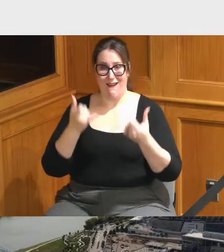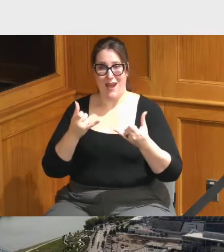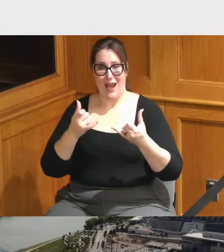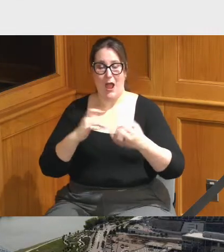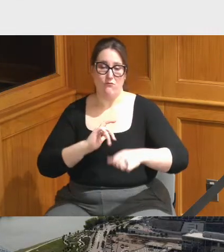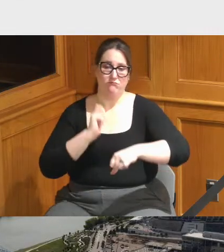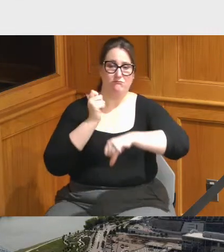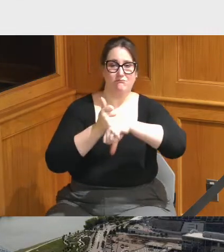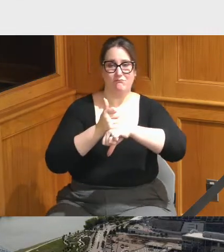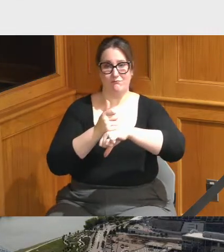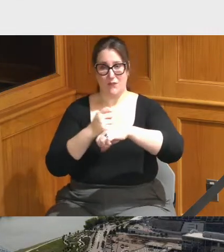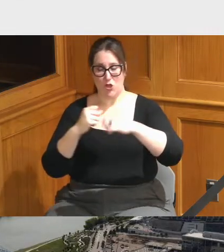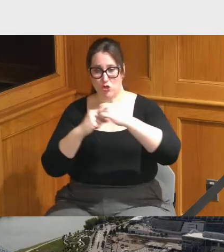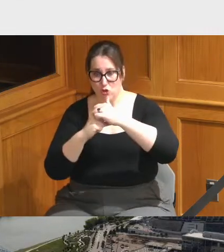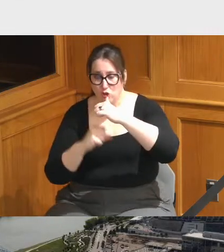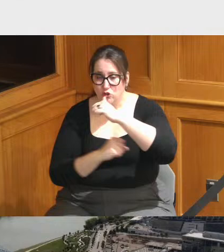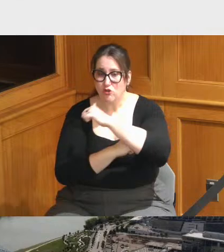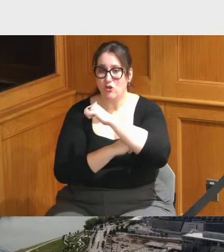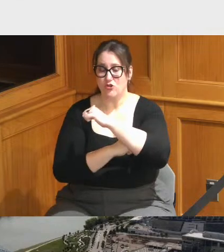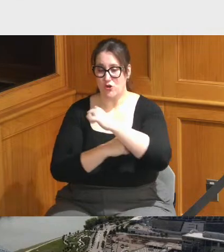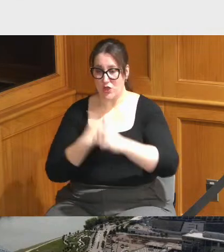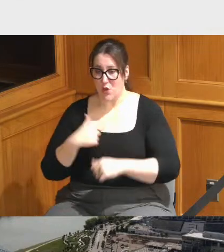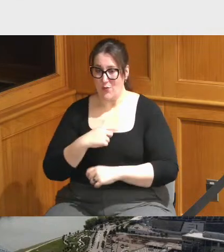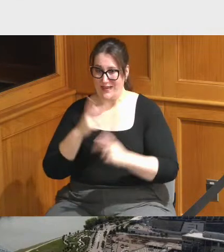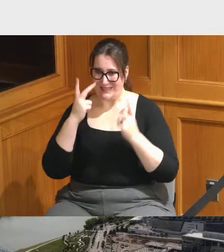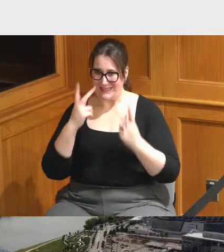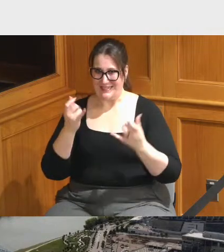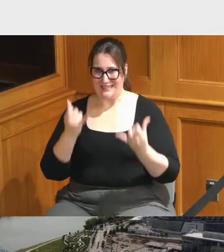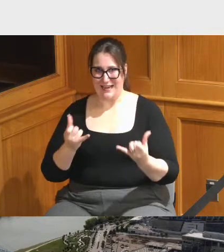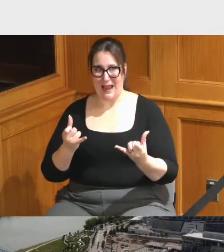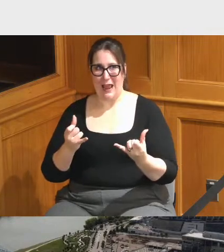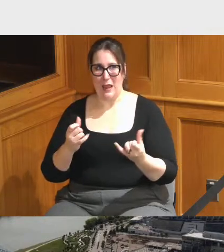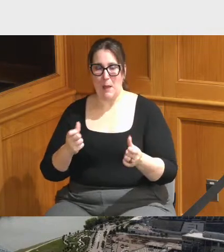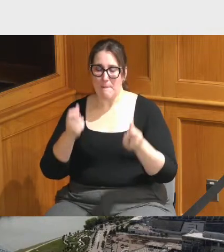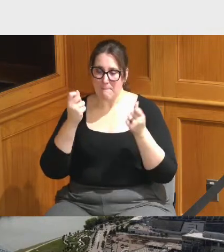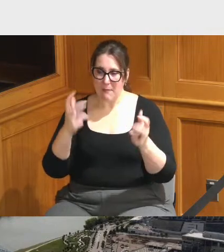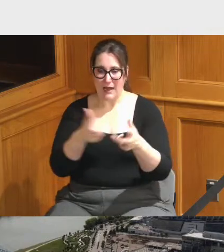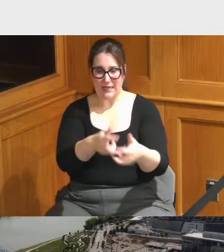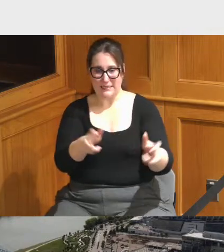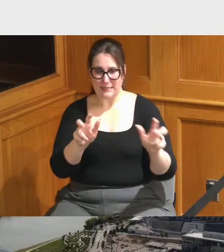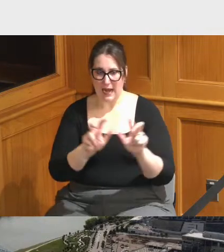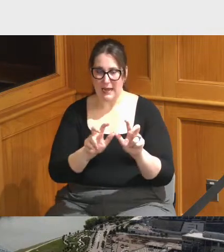created the vertical development that we see today as the banks. Multiple stadiums, the Brady Center,